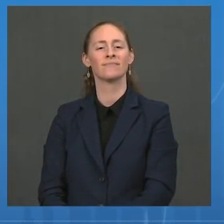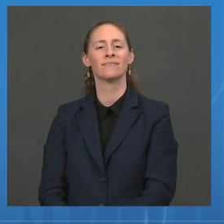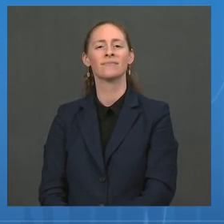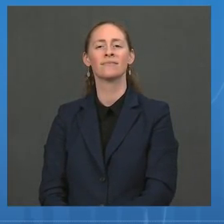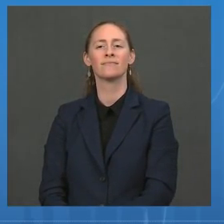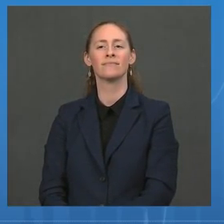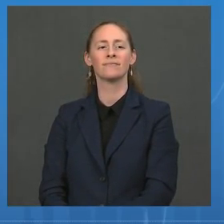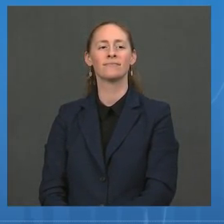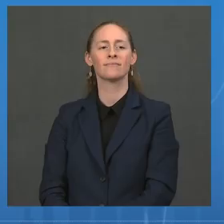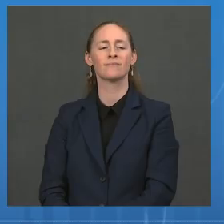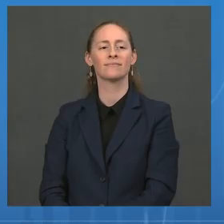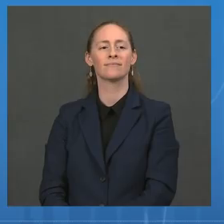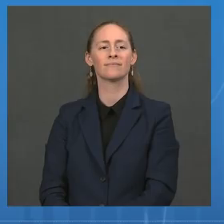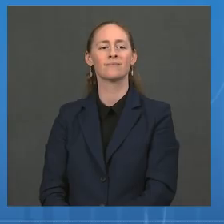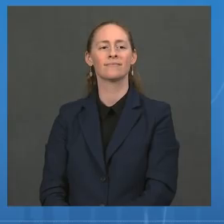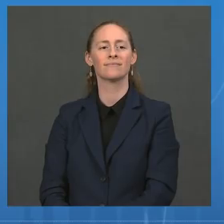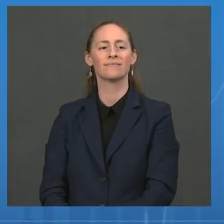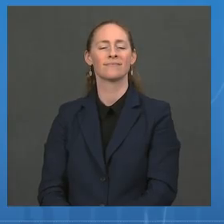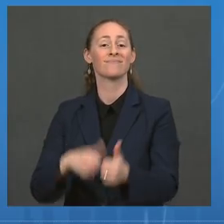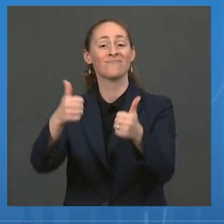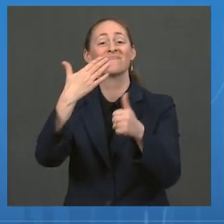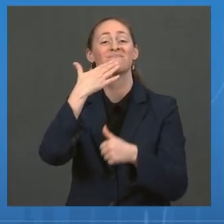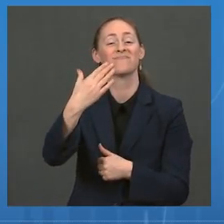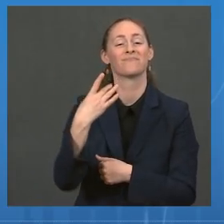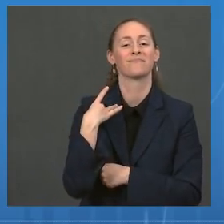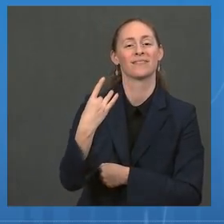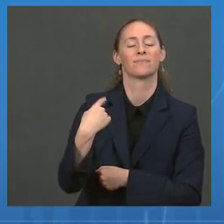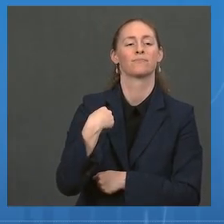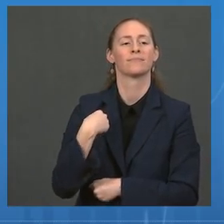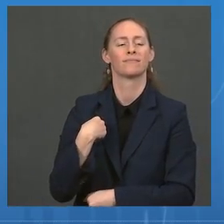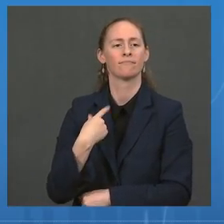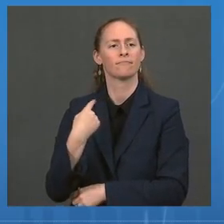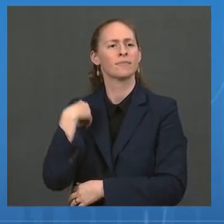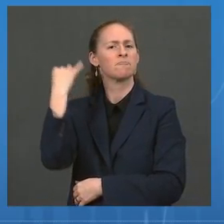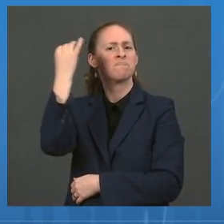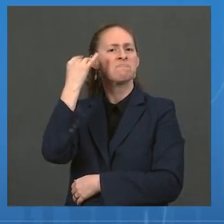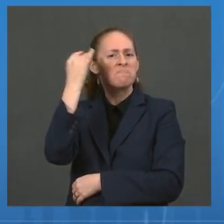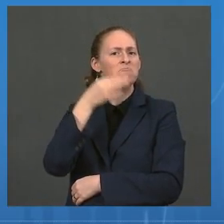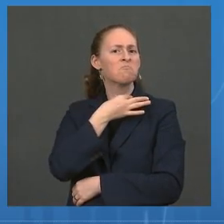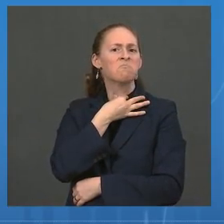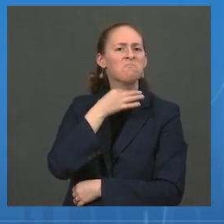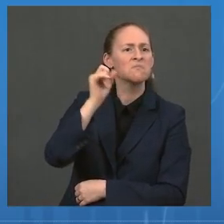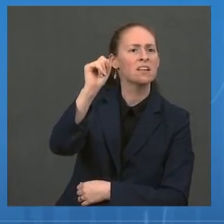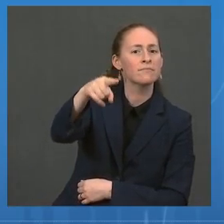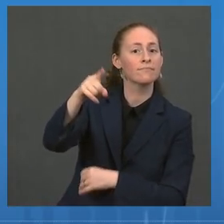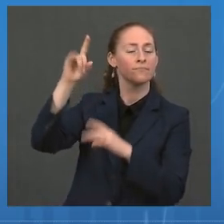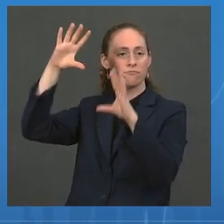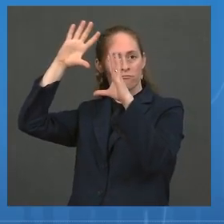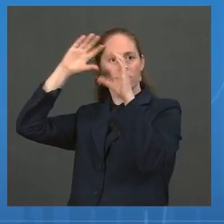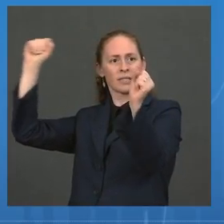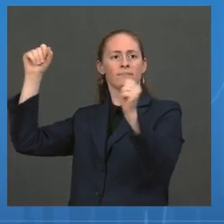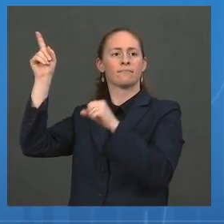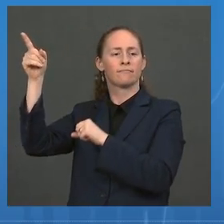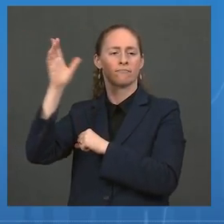The Press: Hi. Thanks for taking my question. President Biden campaigned on expanding the availability of COVID-19 testing.